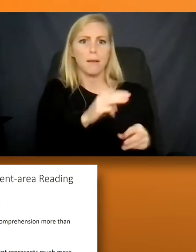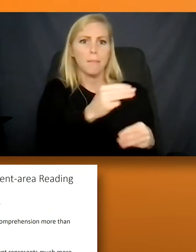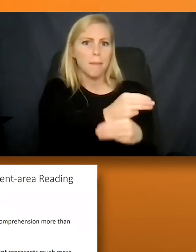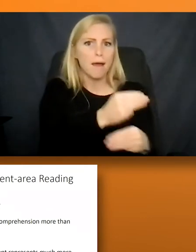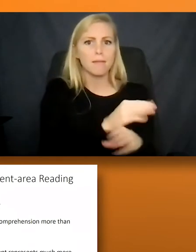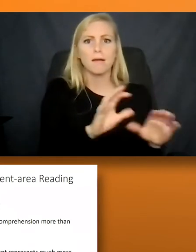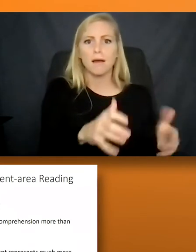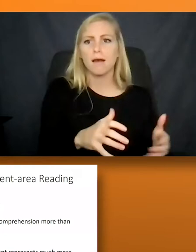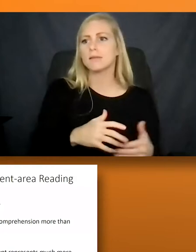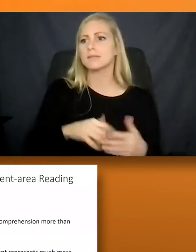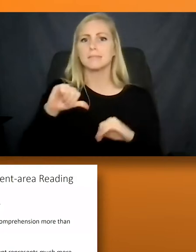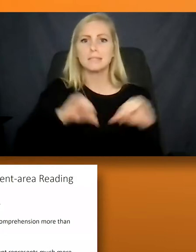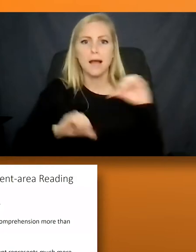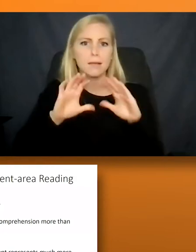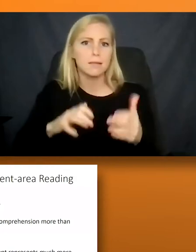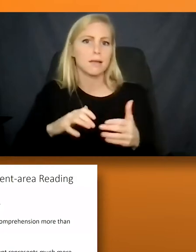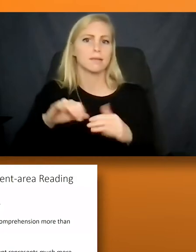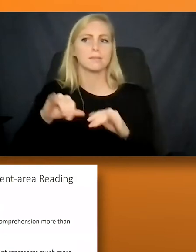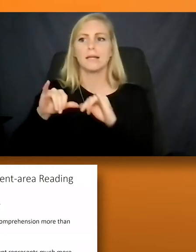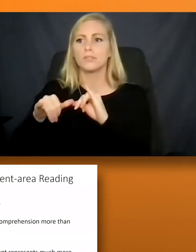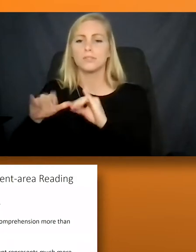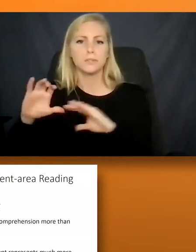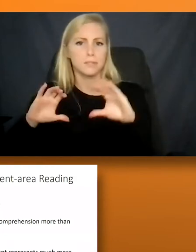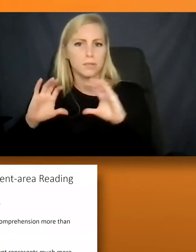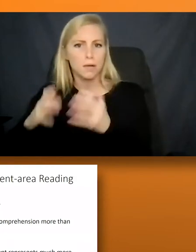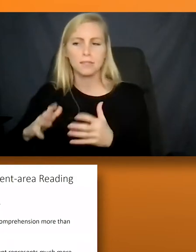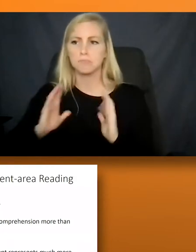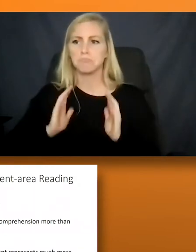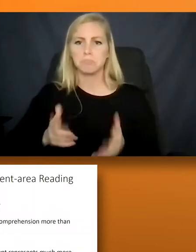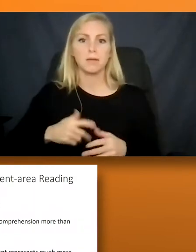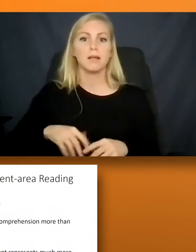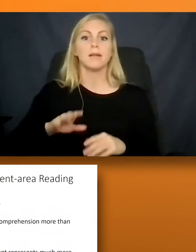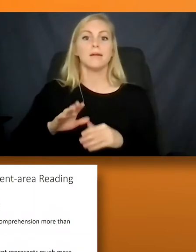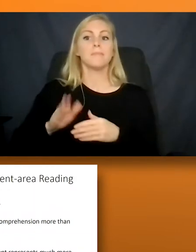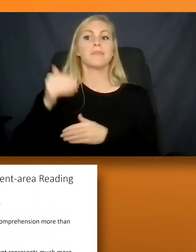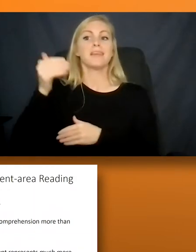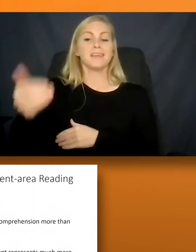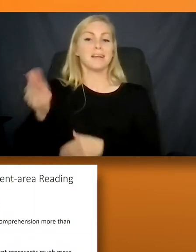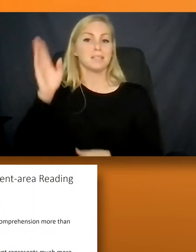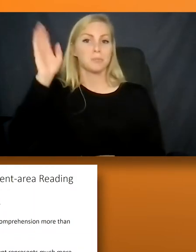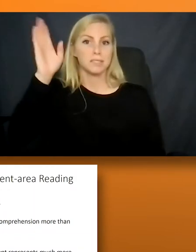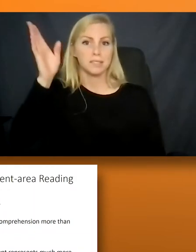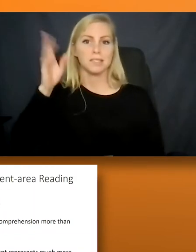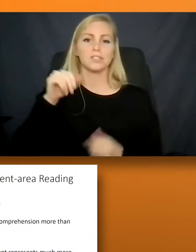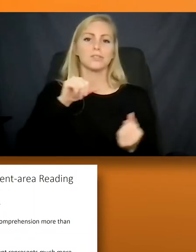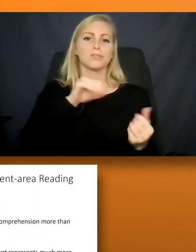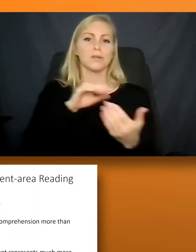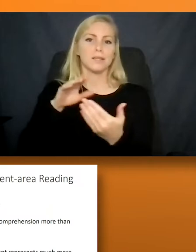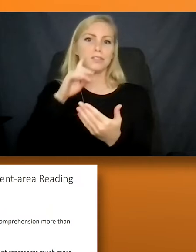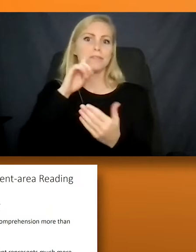you could use this in science, you could use this in engineering. And then the next presentation is about strategies